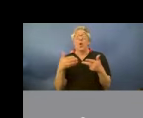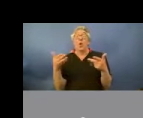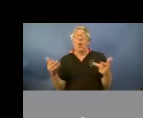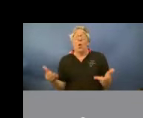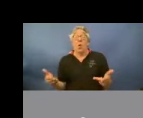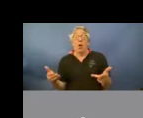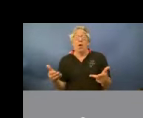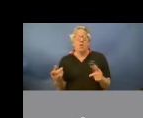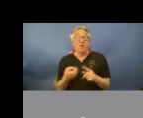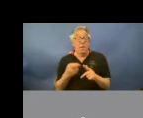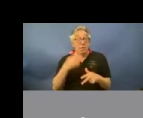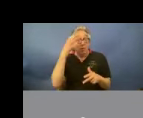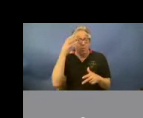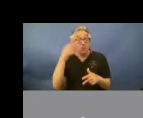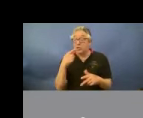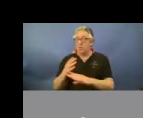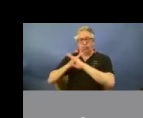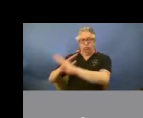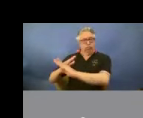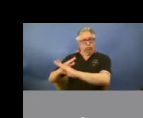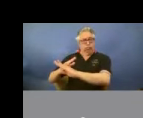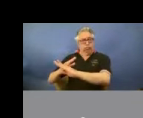is considered in, like, looking at asylum processes.